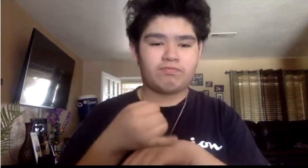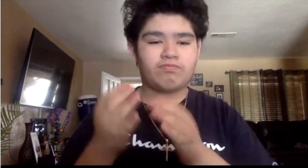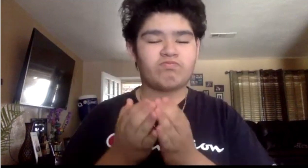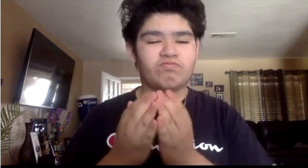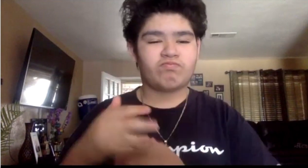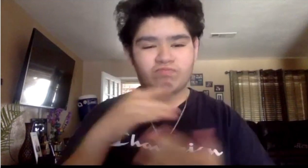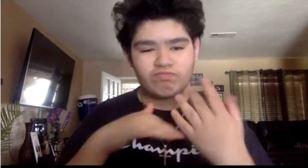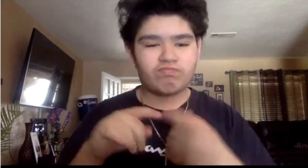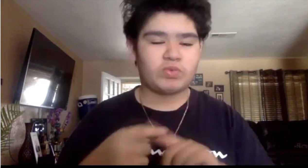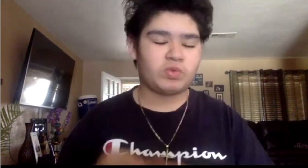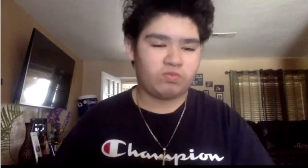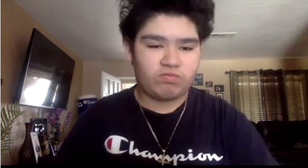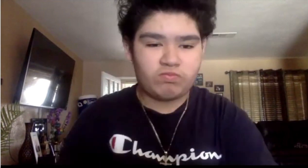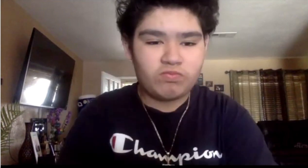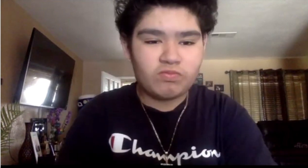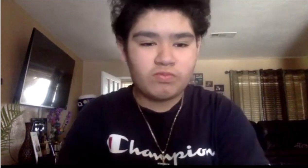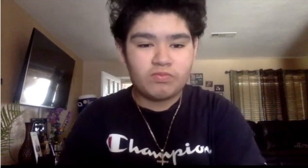Catalina Island the boat trip.